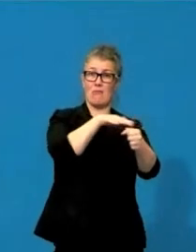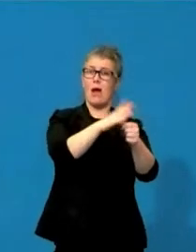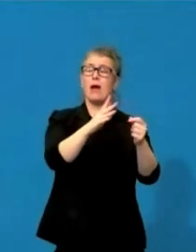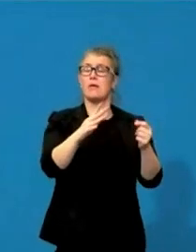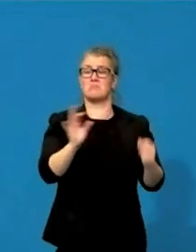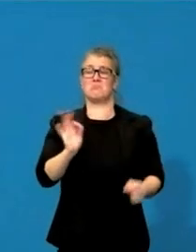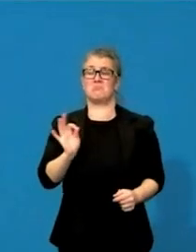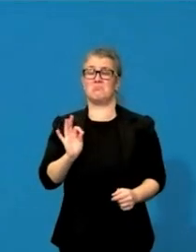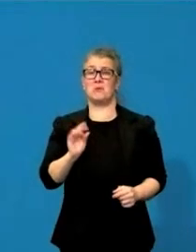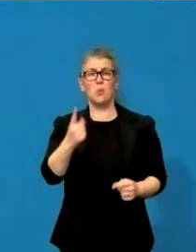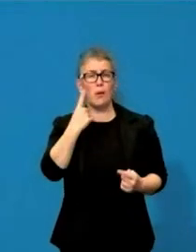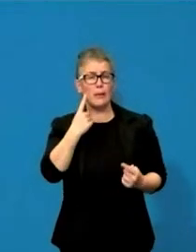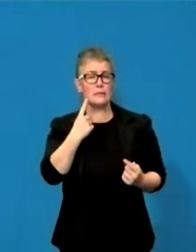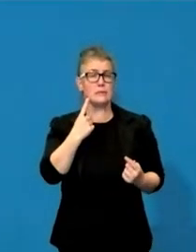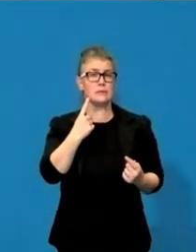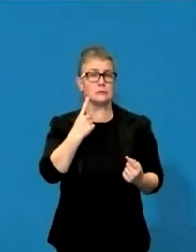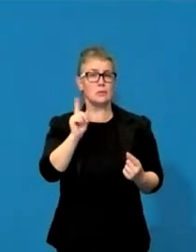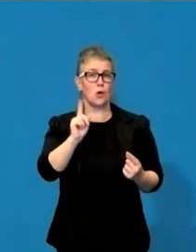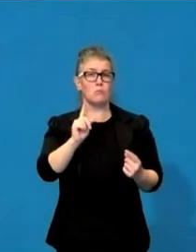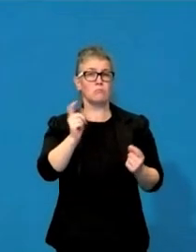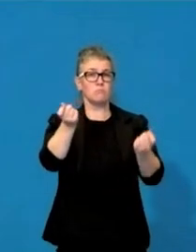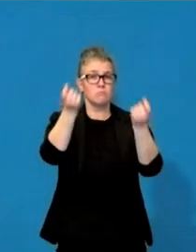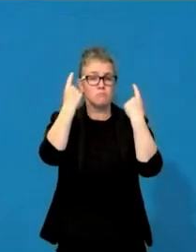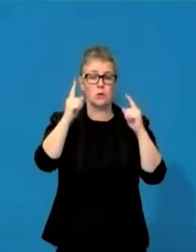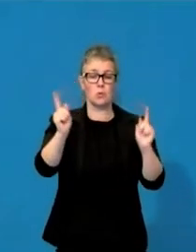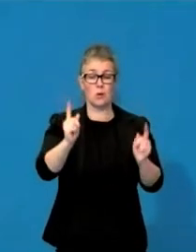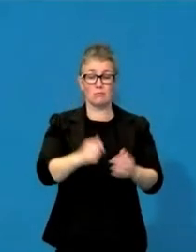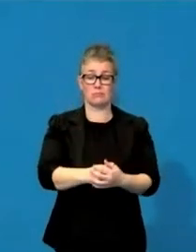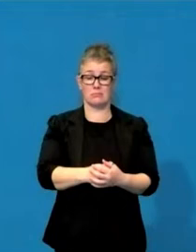Well, for a start, they never even been to Fitzroy.